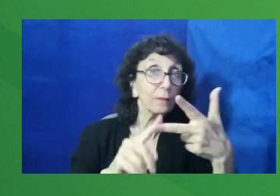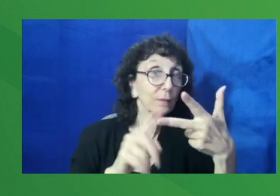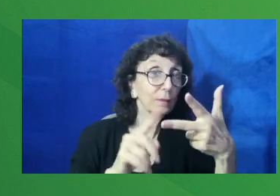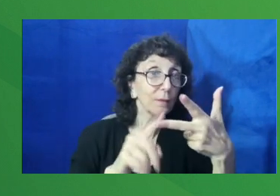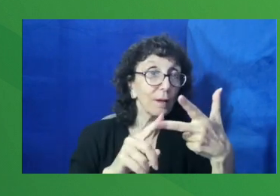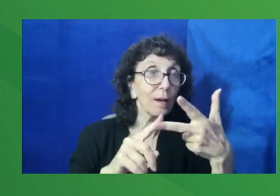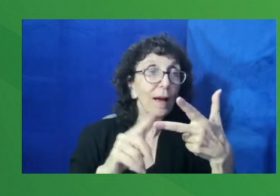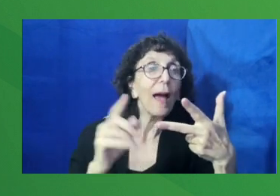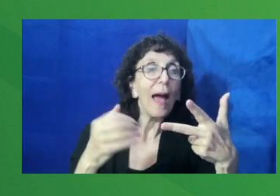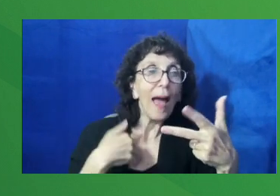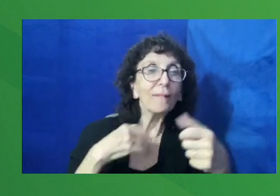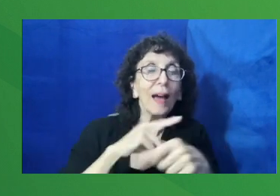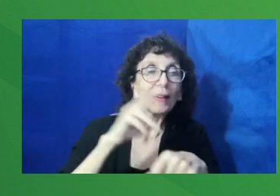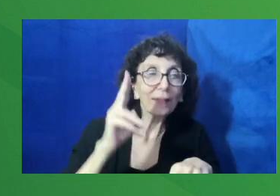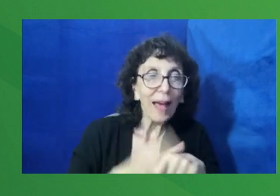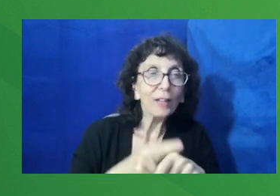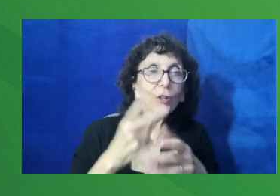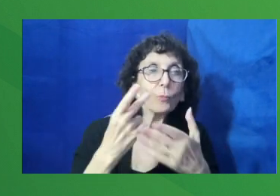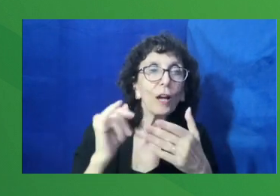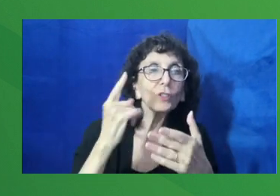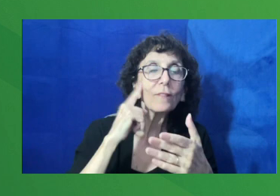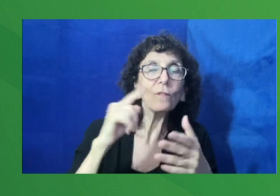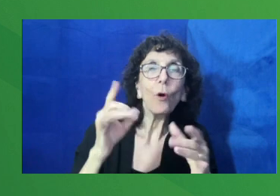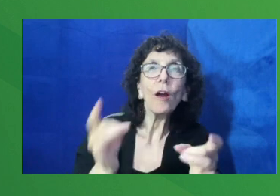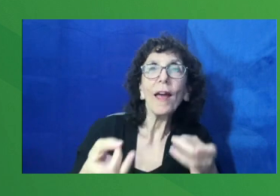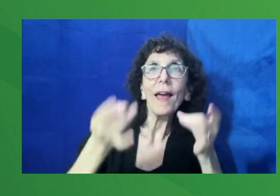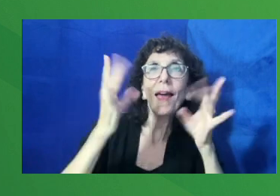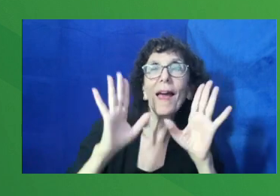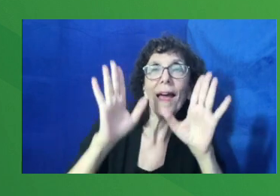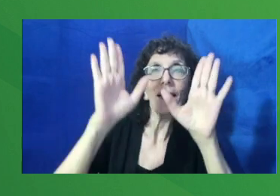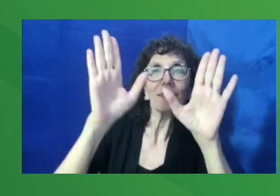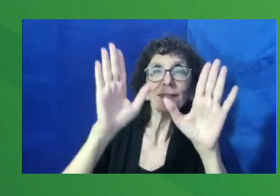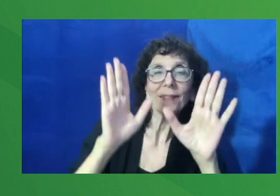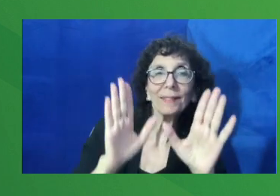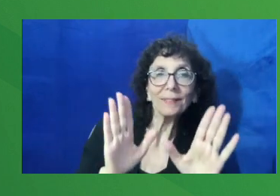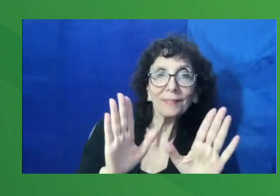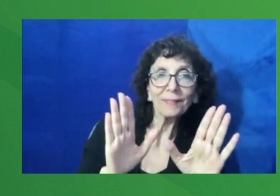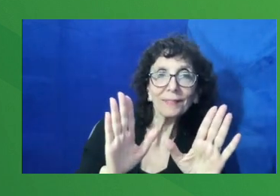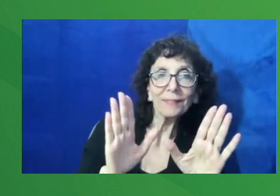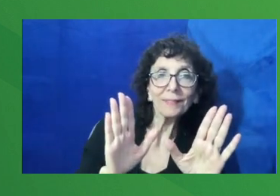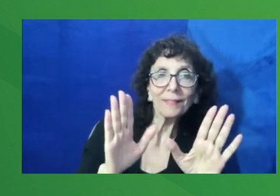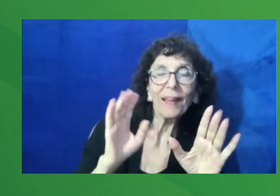National Project for Excellence in Environmental Education that provides another set of tools.